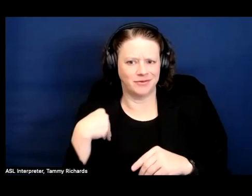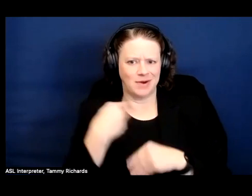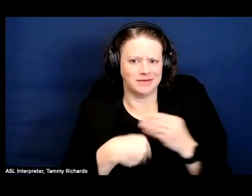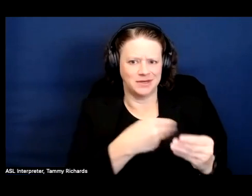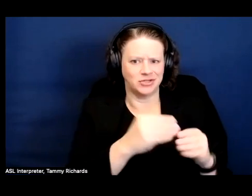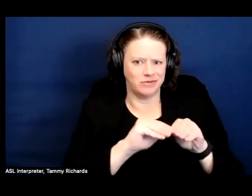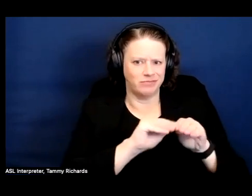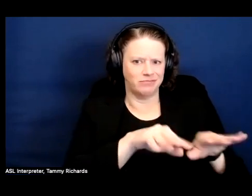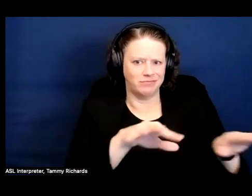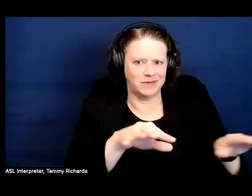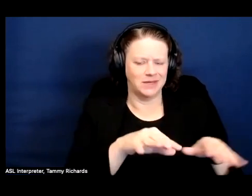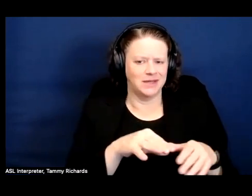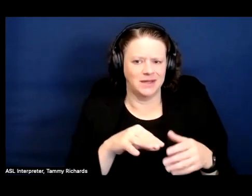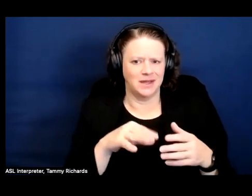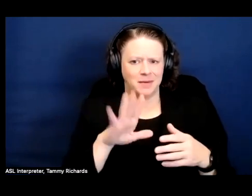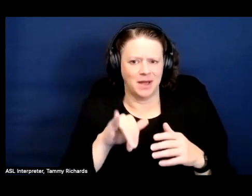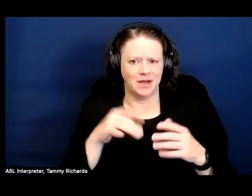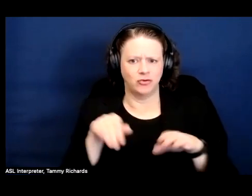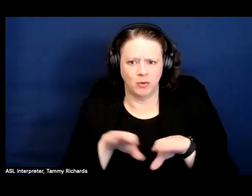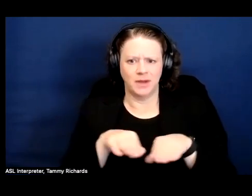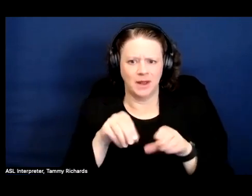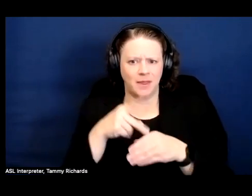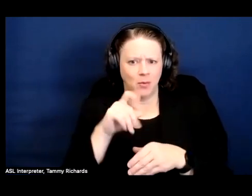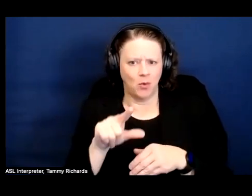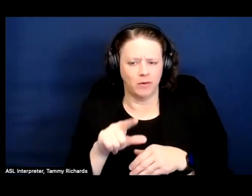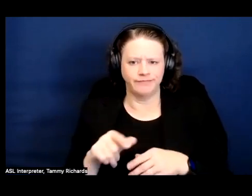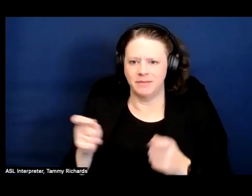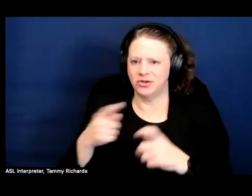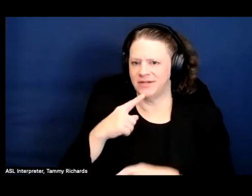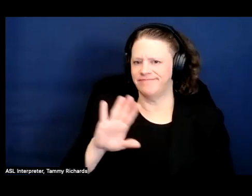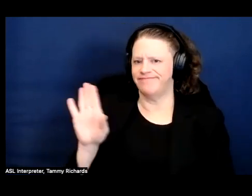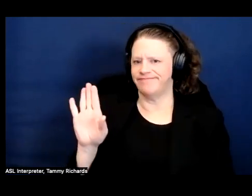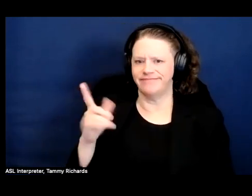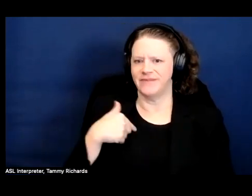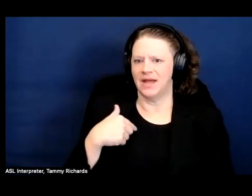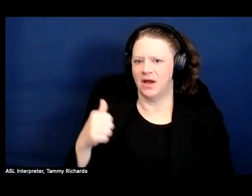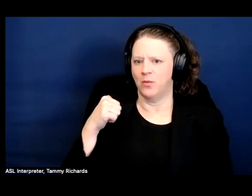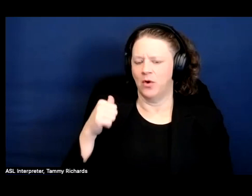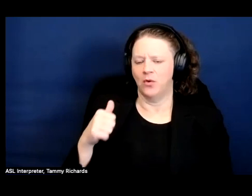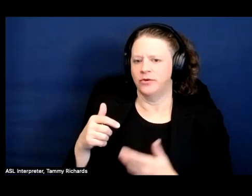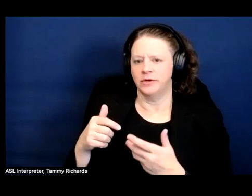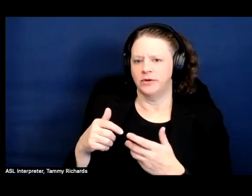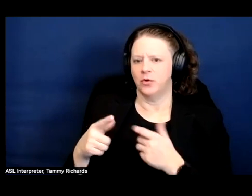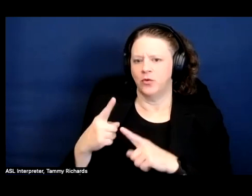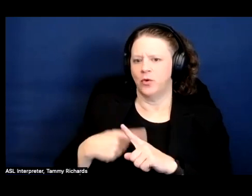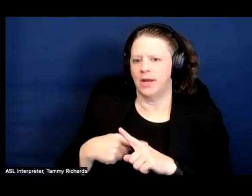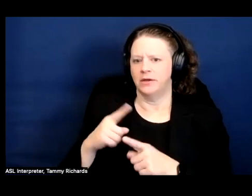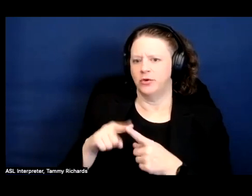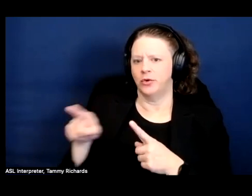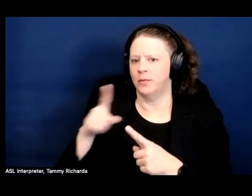based on a person's source of income. So at that application stage, or if there's someone in the middle of a tenancy